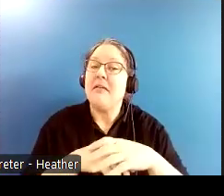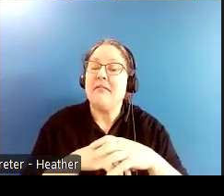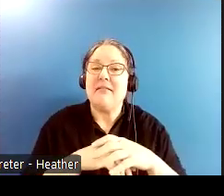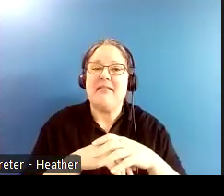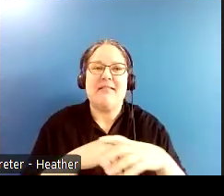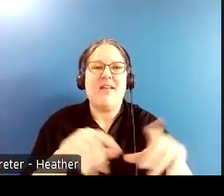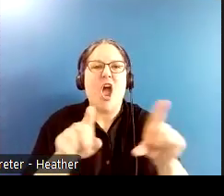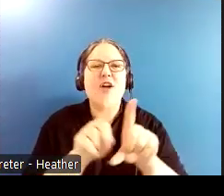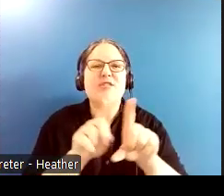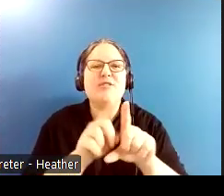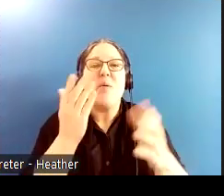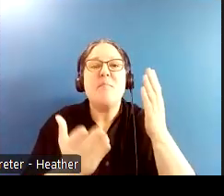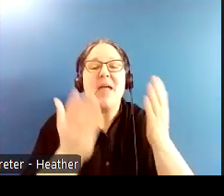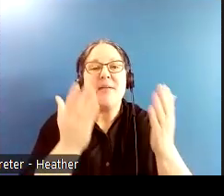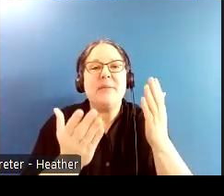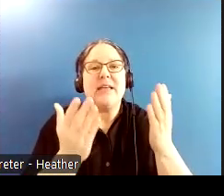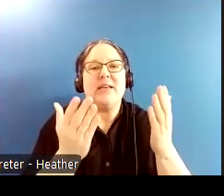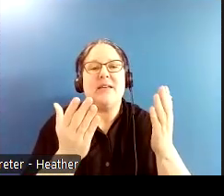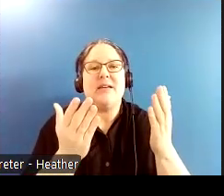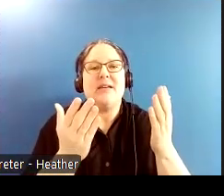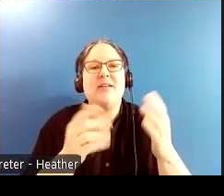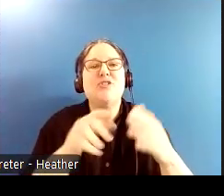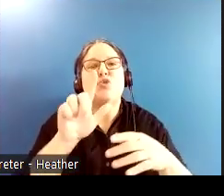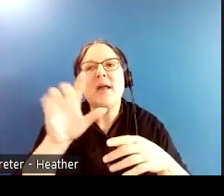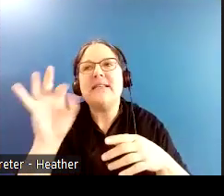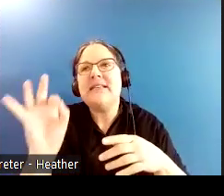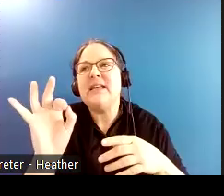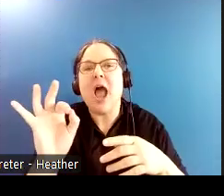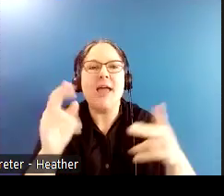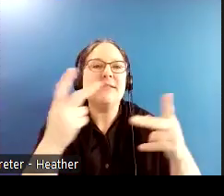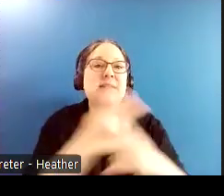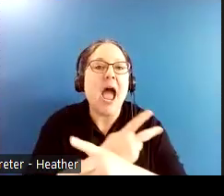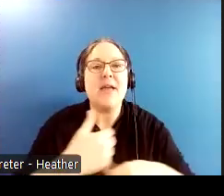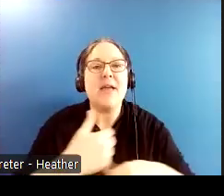number of something. Maybe this is like 29 times I've been on a hunt or